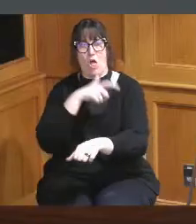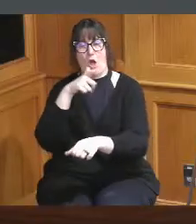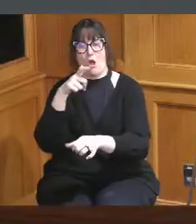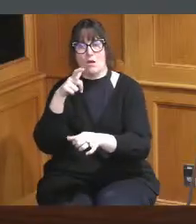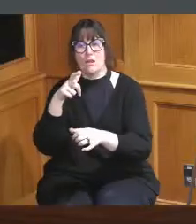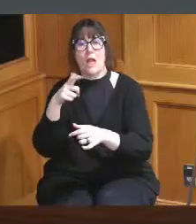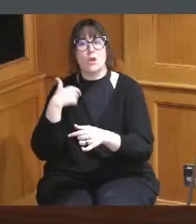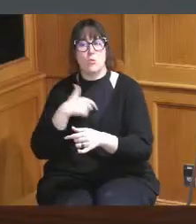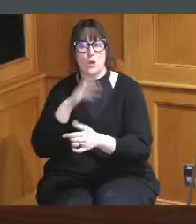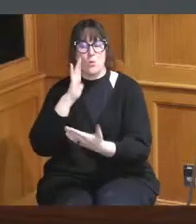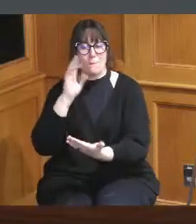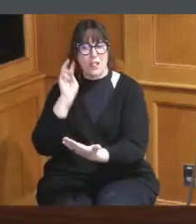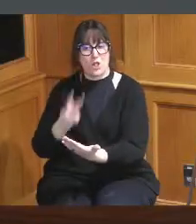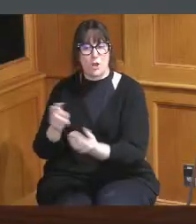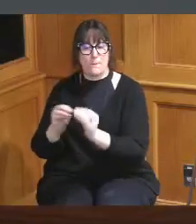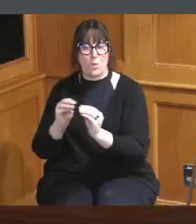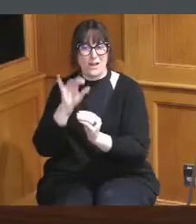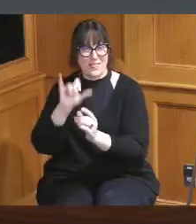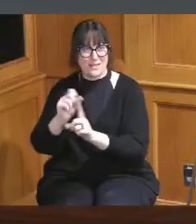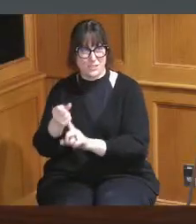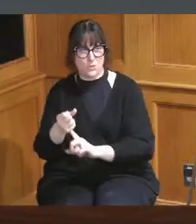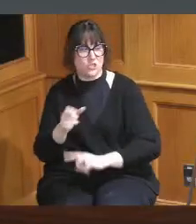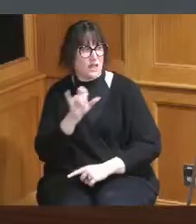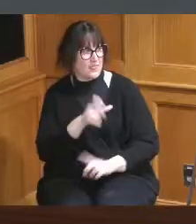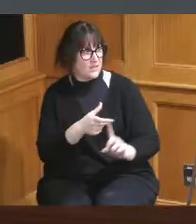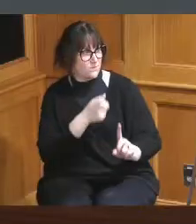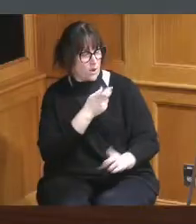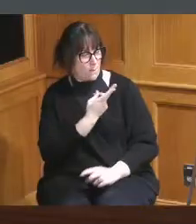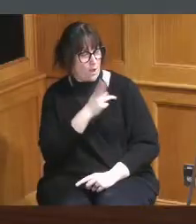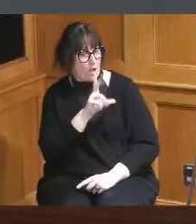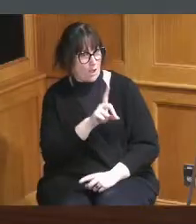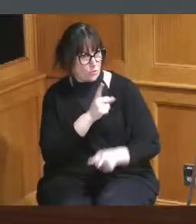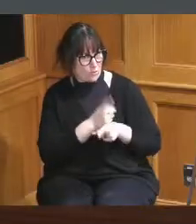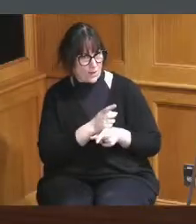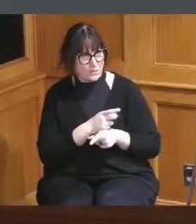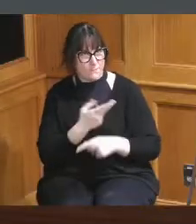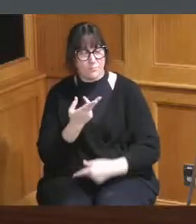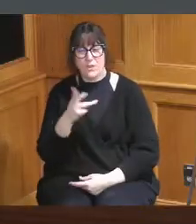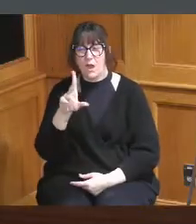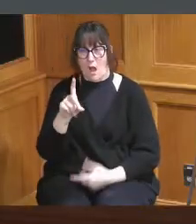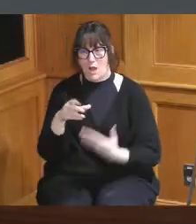be looking into okay and that comes from Hood right that that is HUD HUD dollars yes we don't